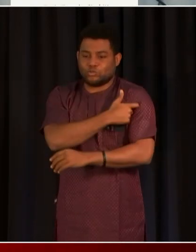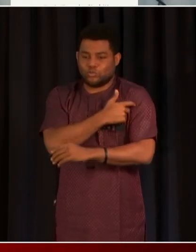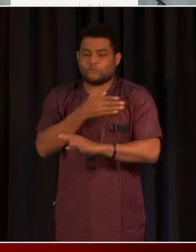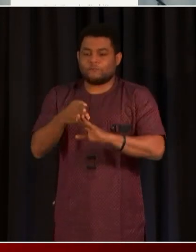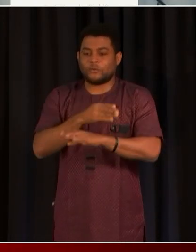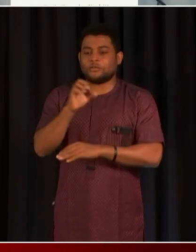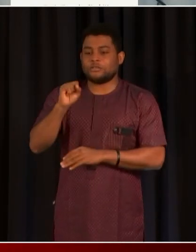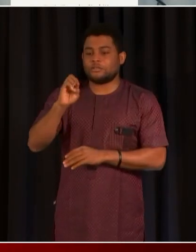regarding this requirement.